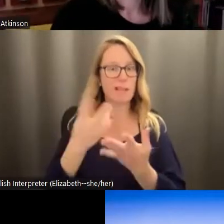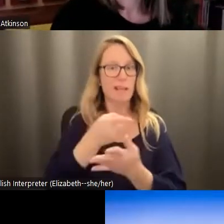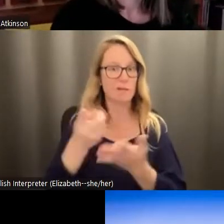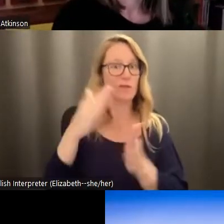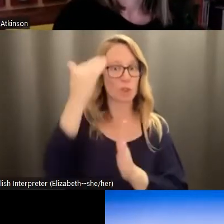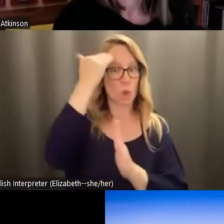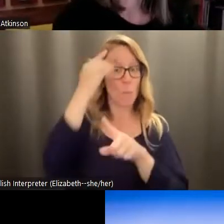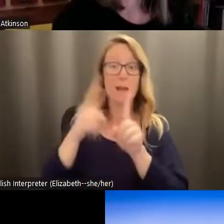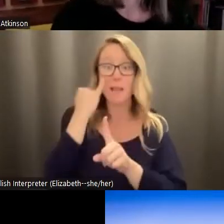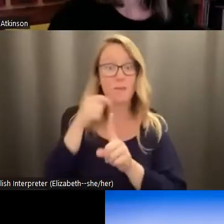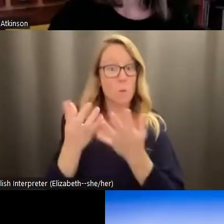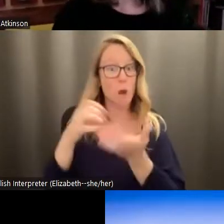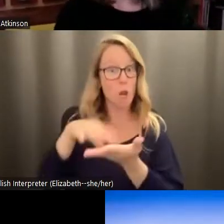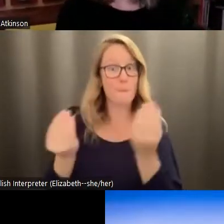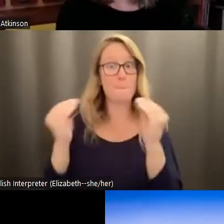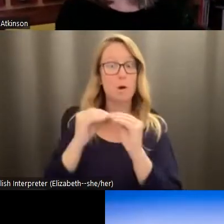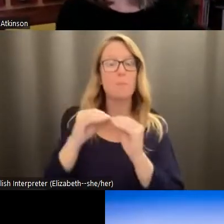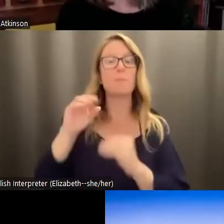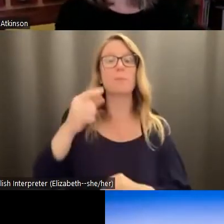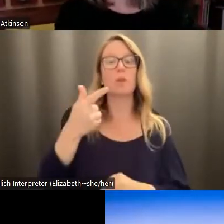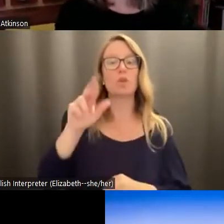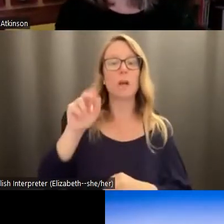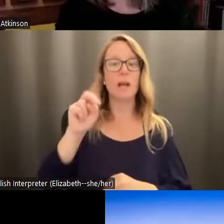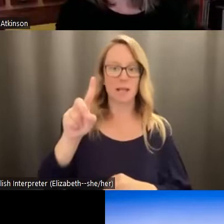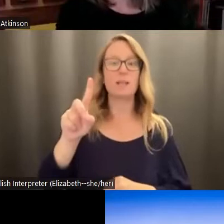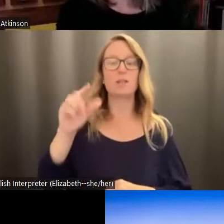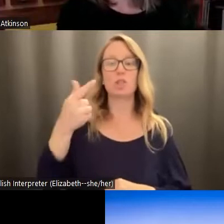Challenges for social work.org One word Grand Challenges for